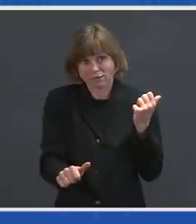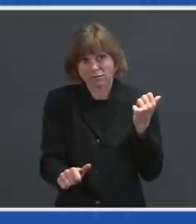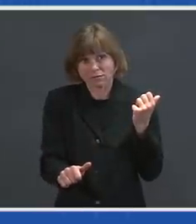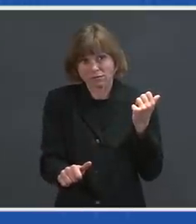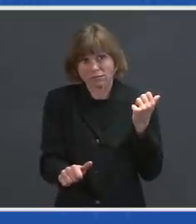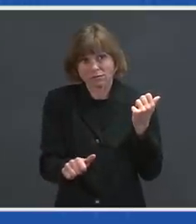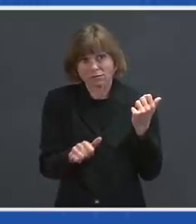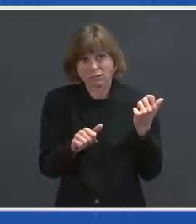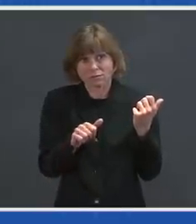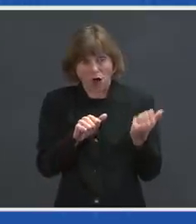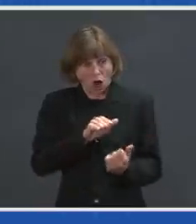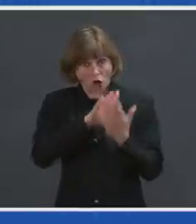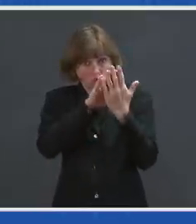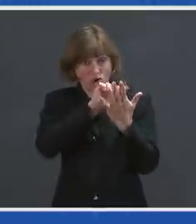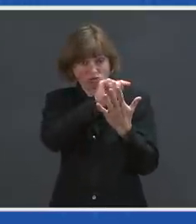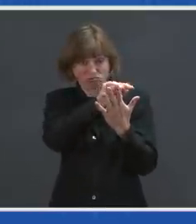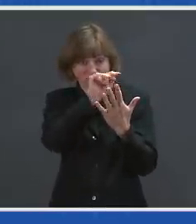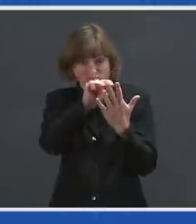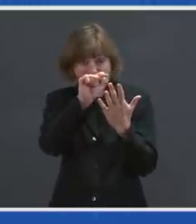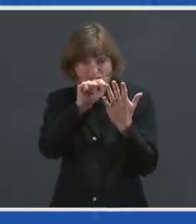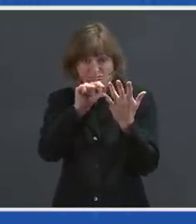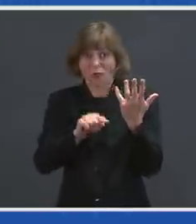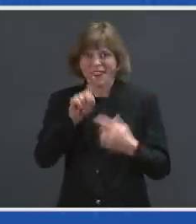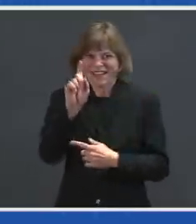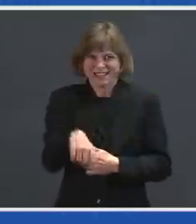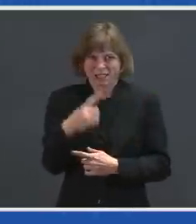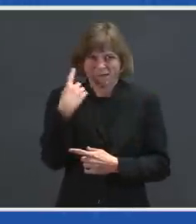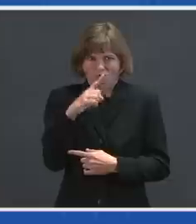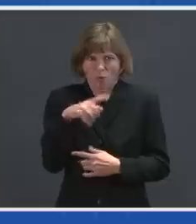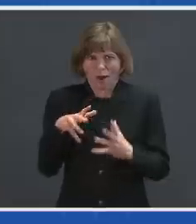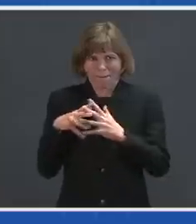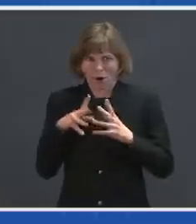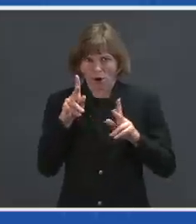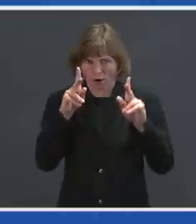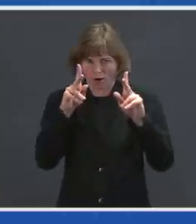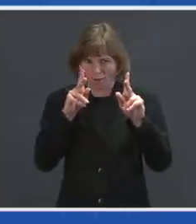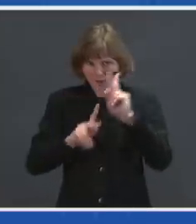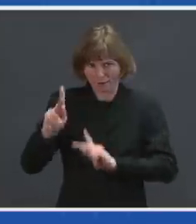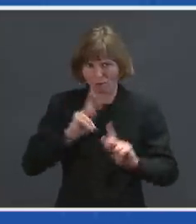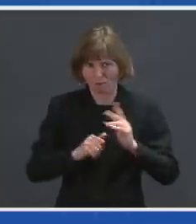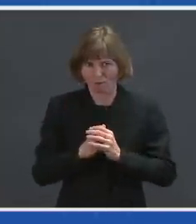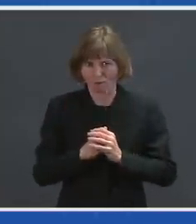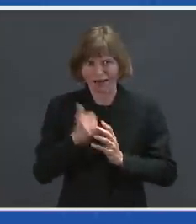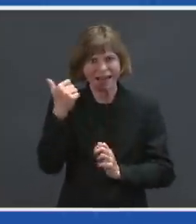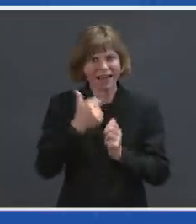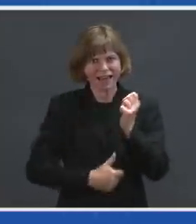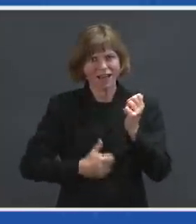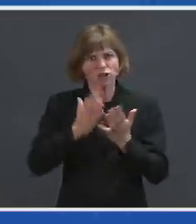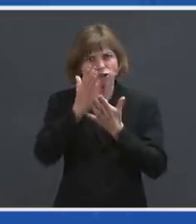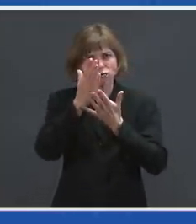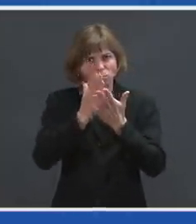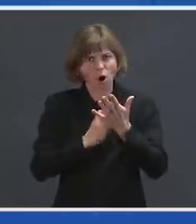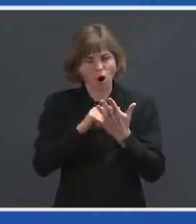desperate need for the American people. Each piece isn't just defensible, it is urgent